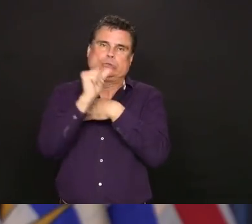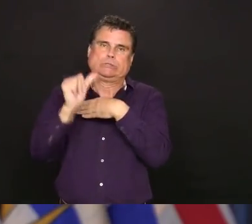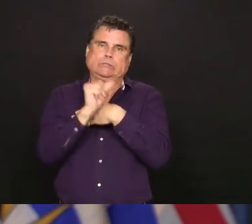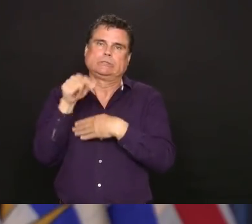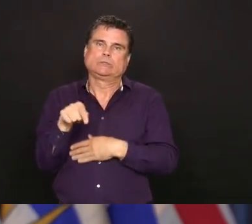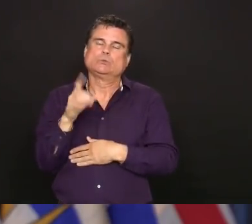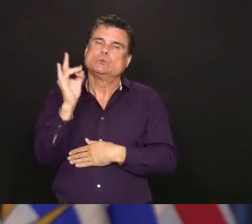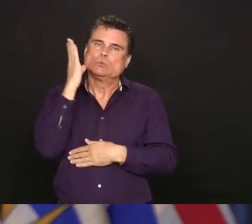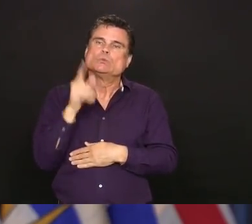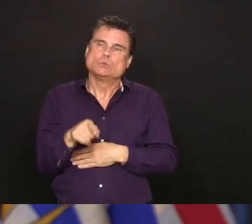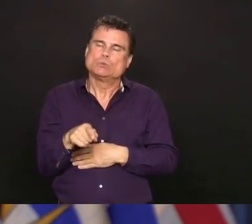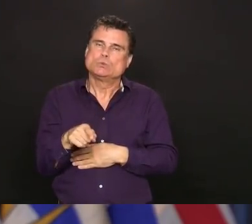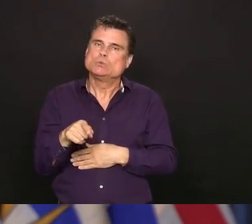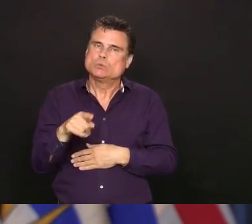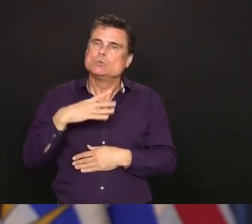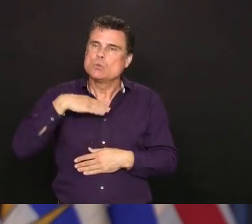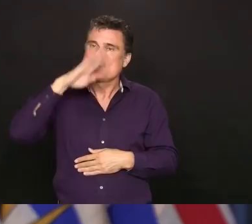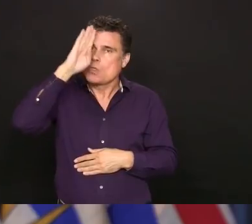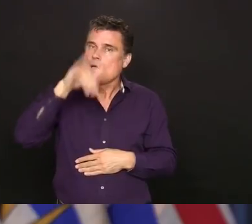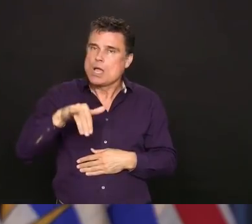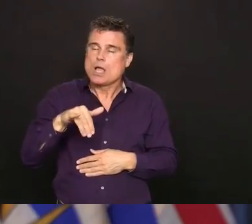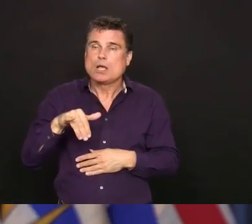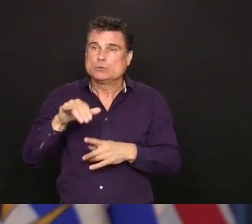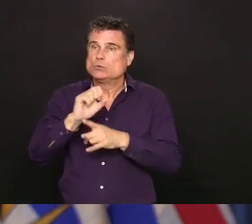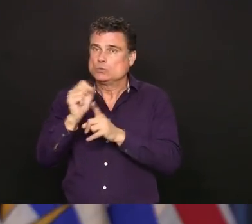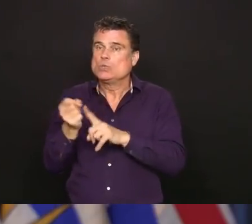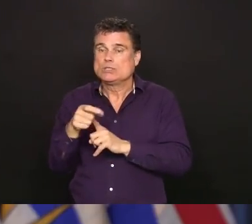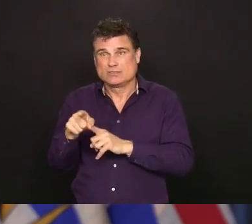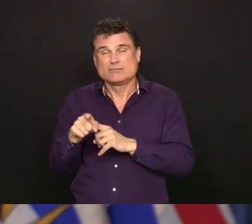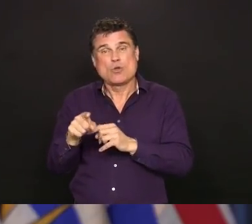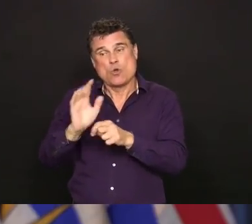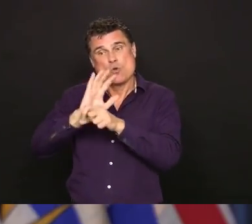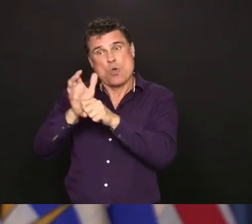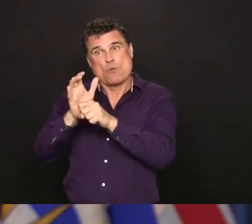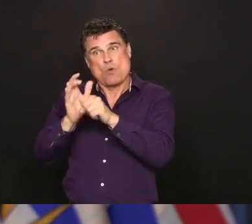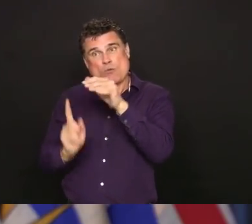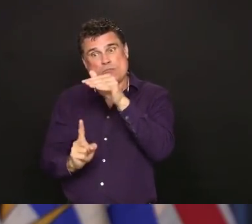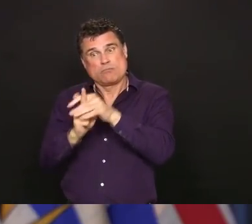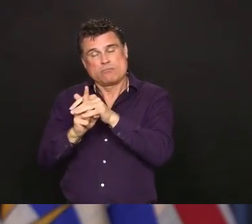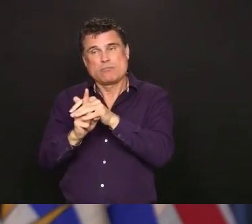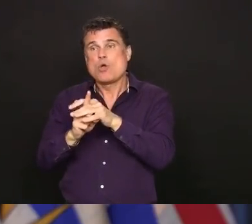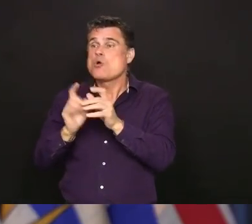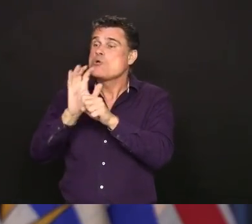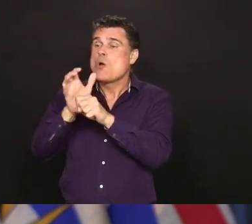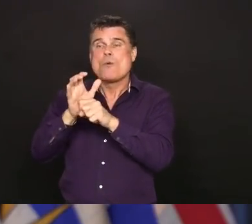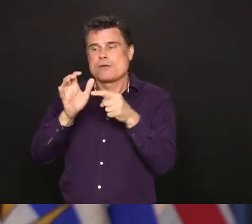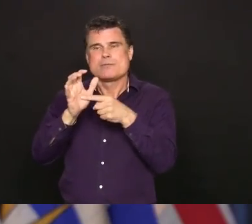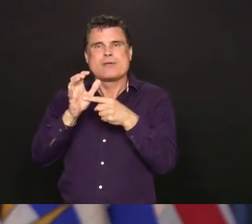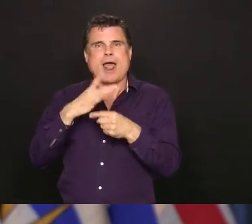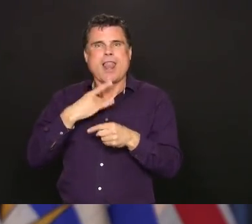to the people that we are closest with and that we bring it home to our families, and